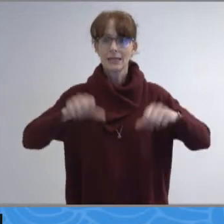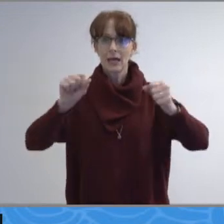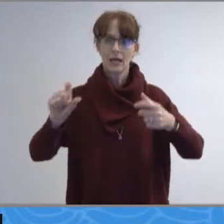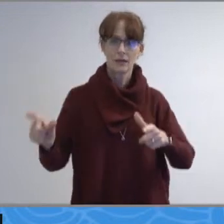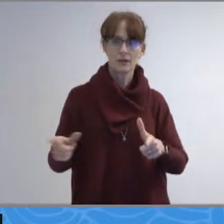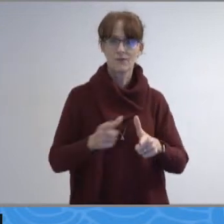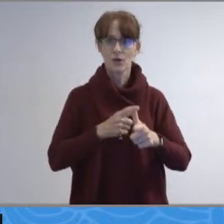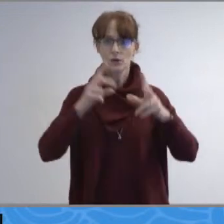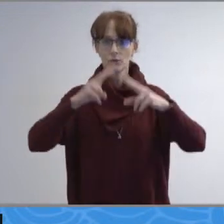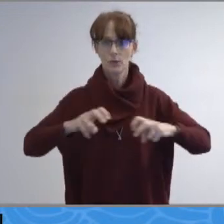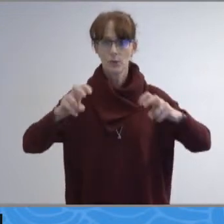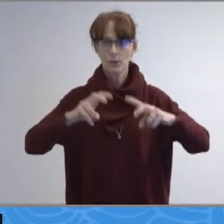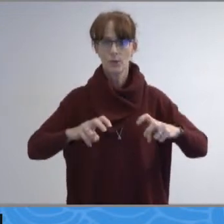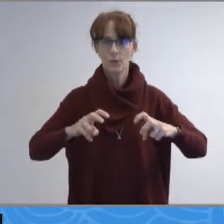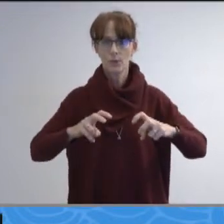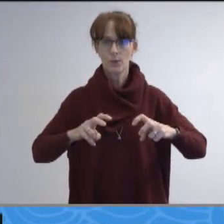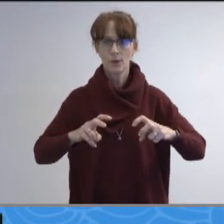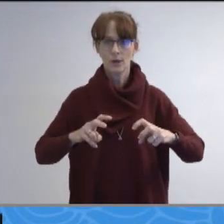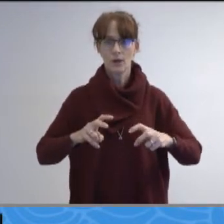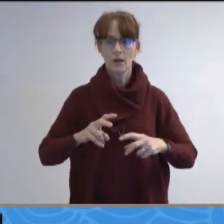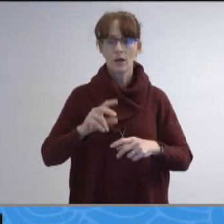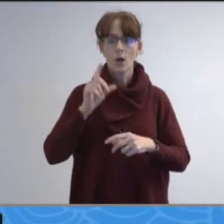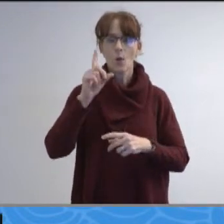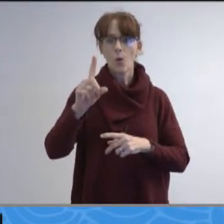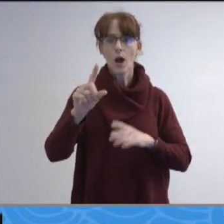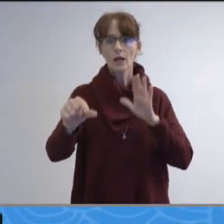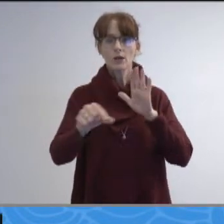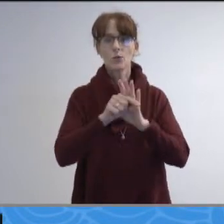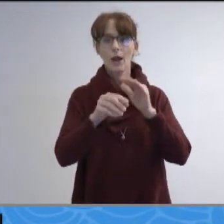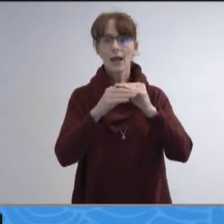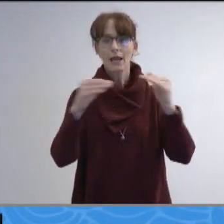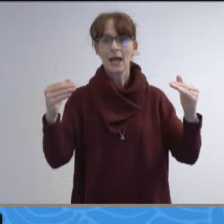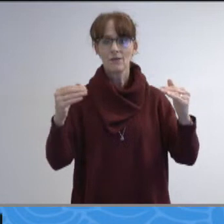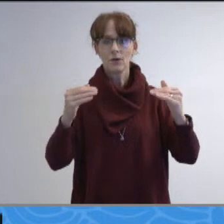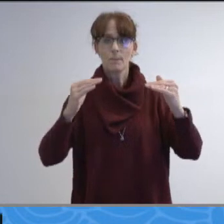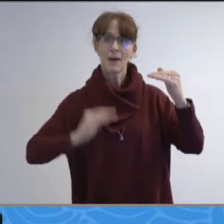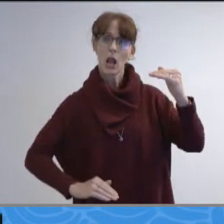with an item one grade level below their actual grade.